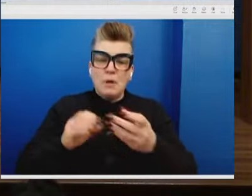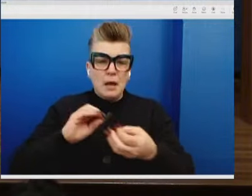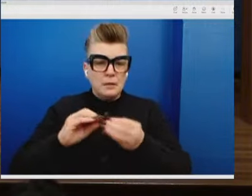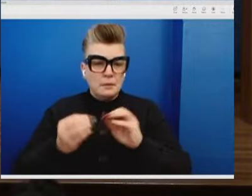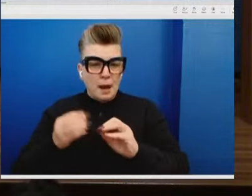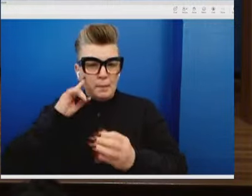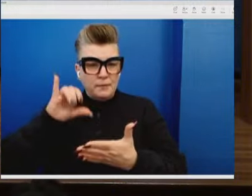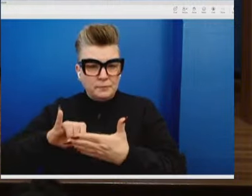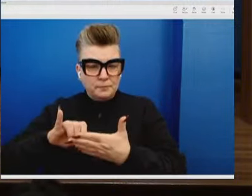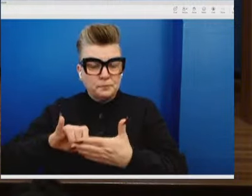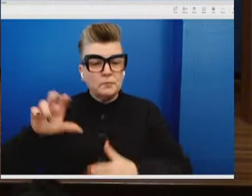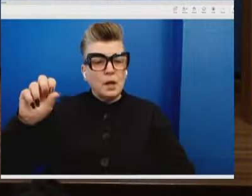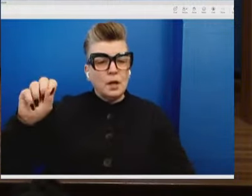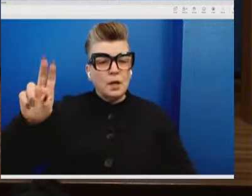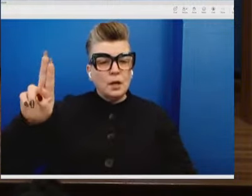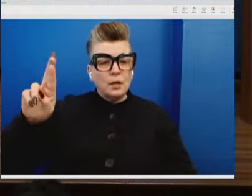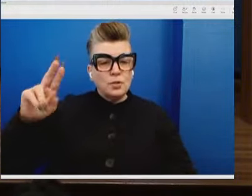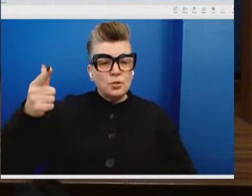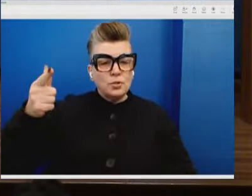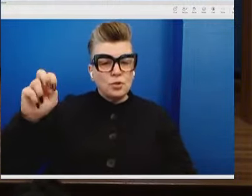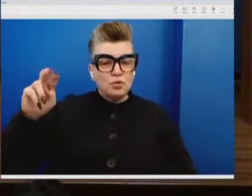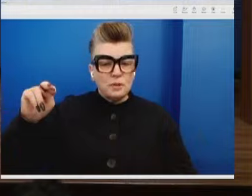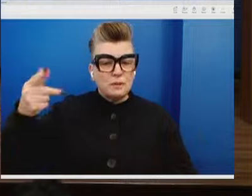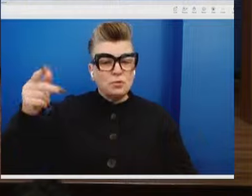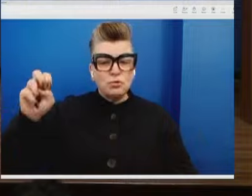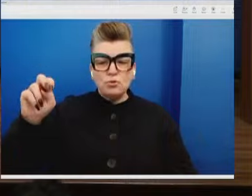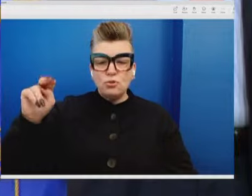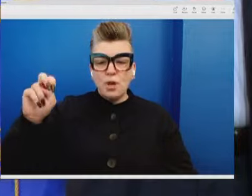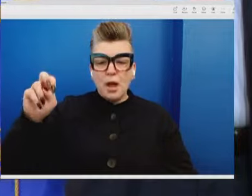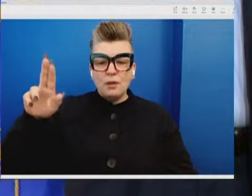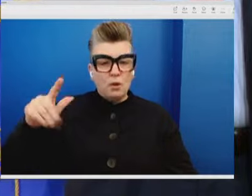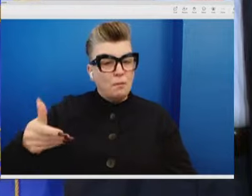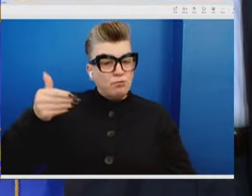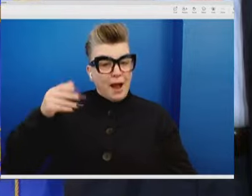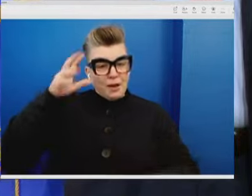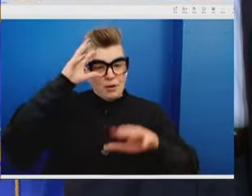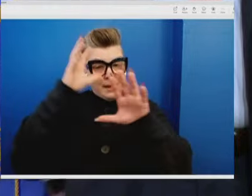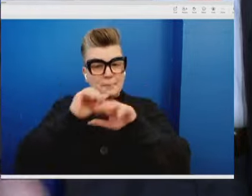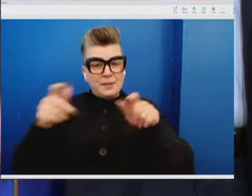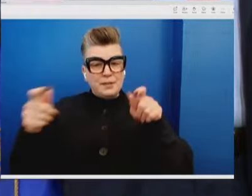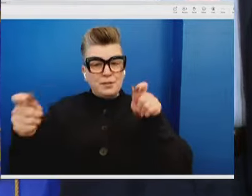prior administration had released a report in '23 arguing that the loneliness risk was